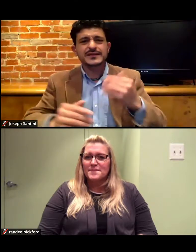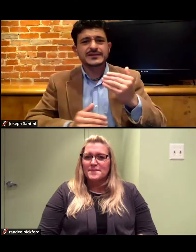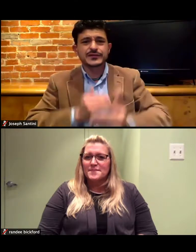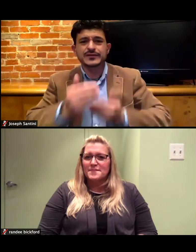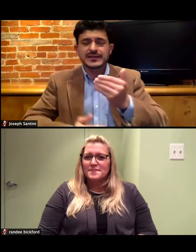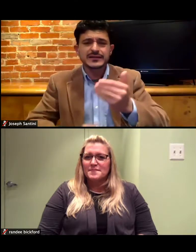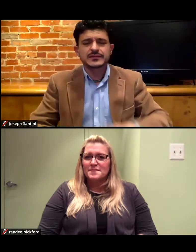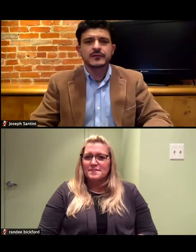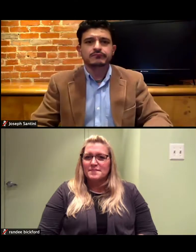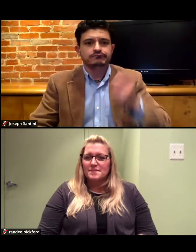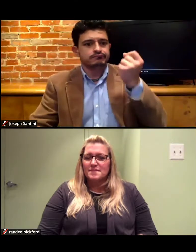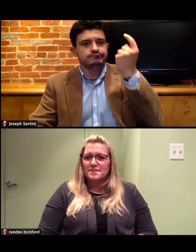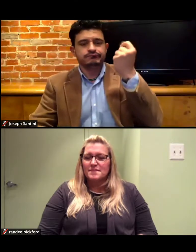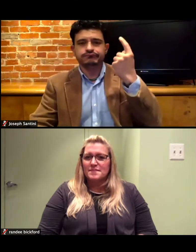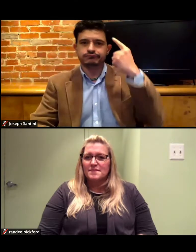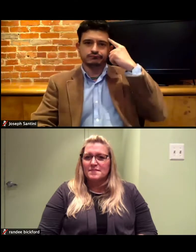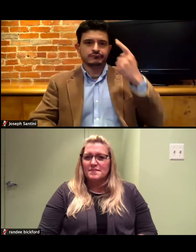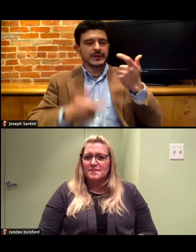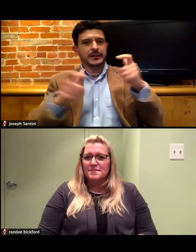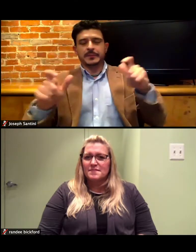Today we're gonna talk about the goal for this series.